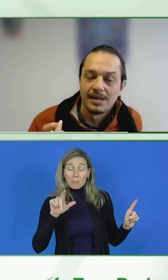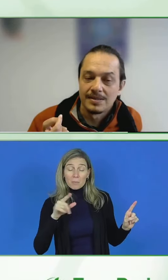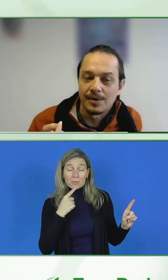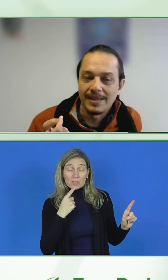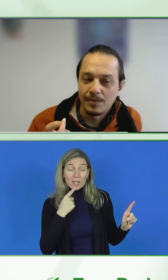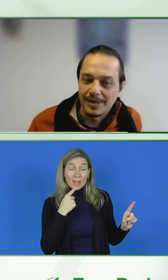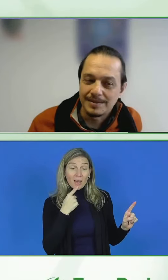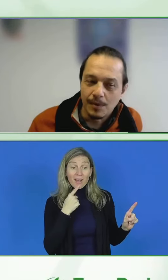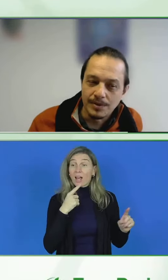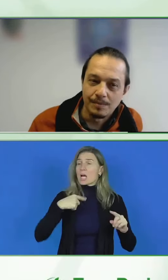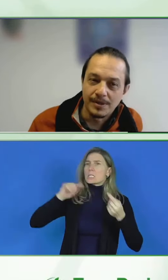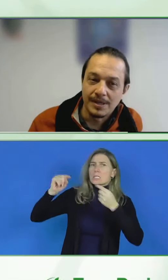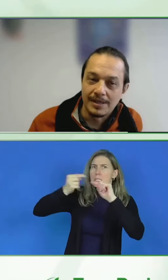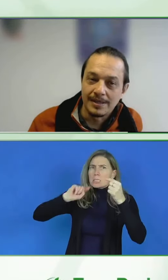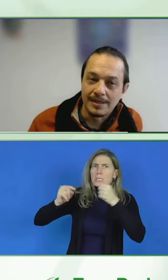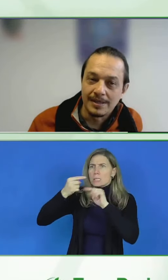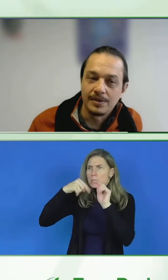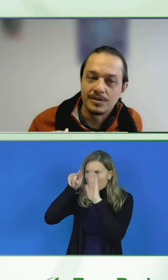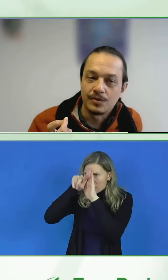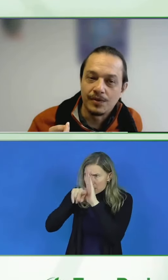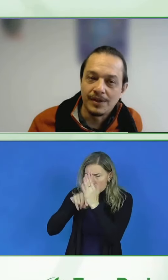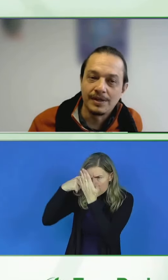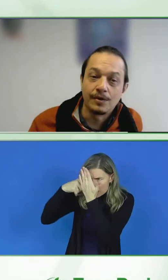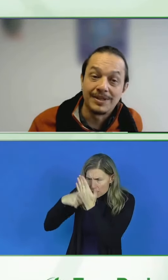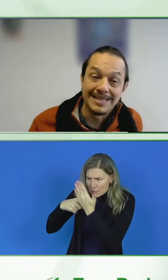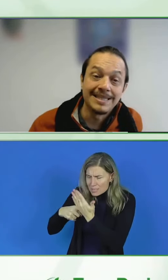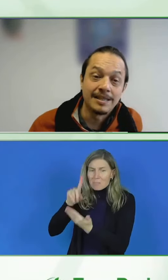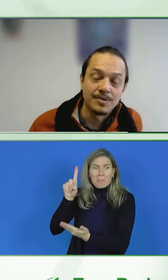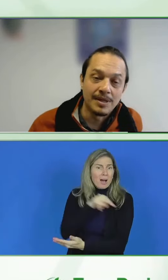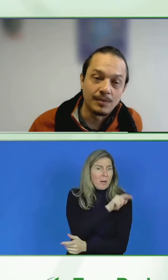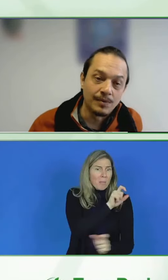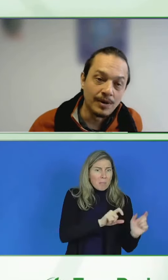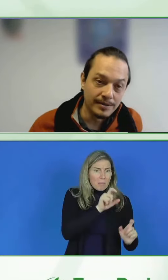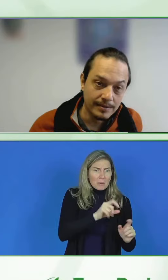So I think what is most important on this point is to think about the systems we want.